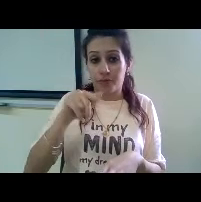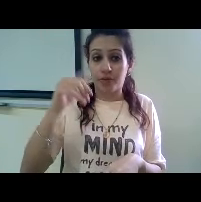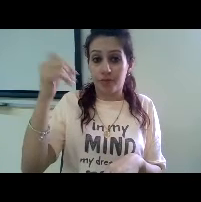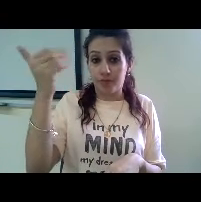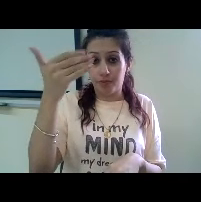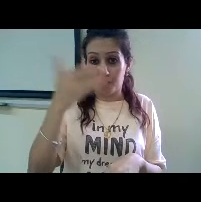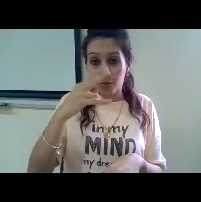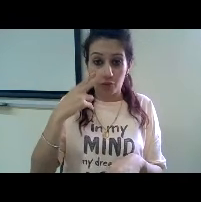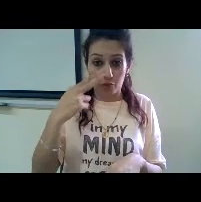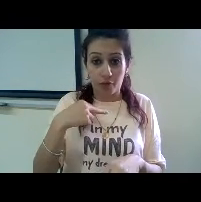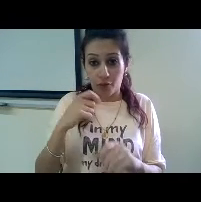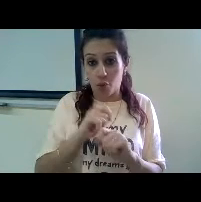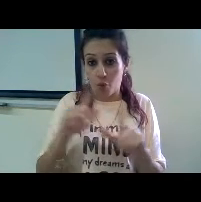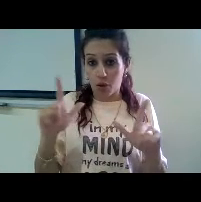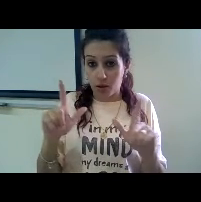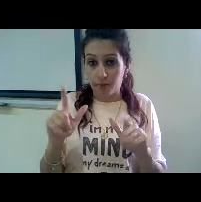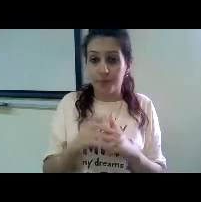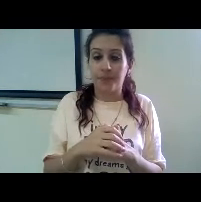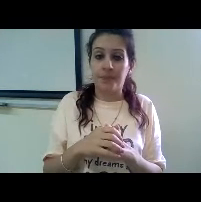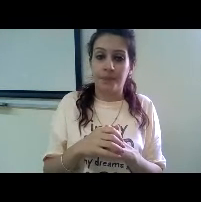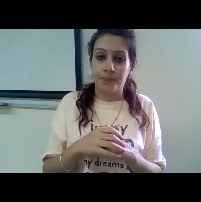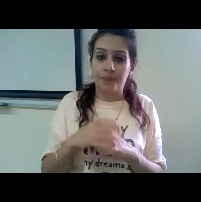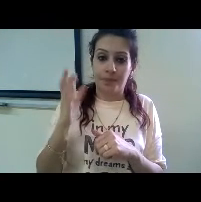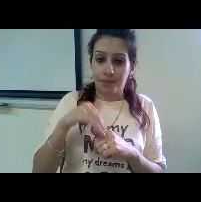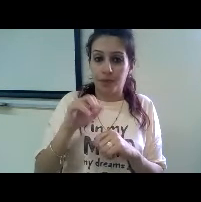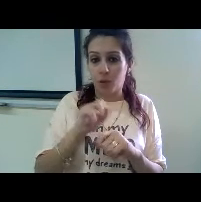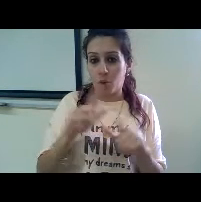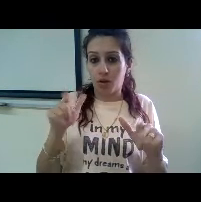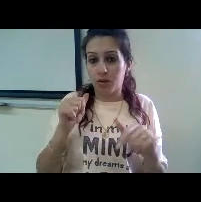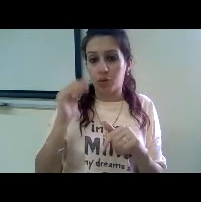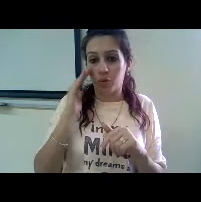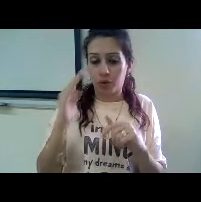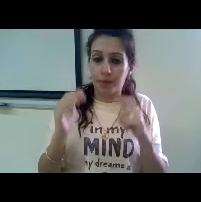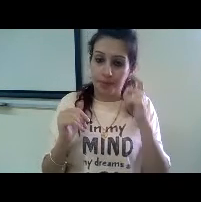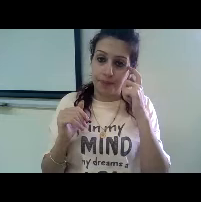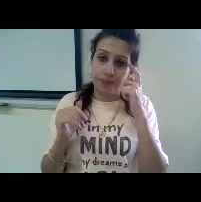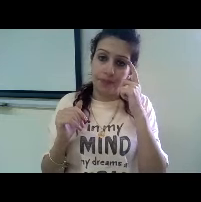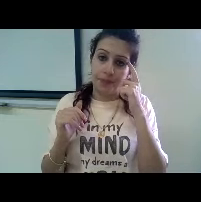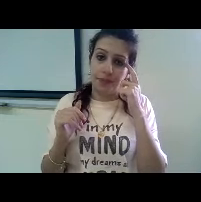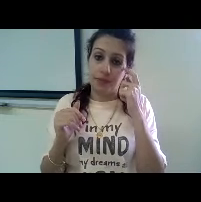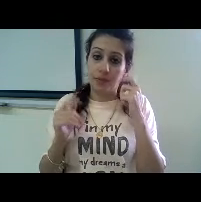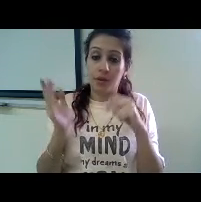And I want to give a very broad definition of the role of parents in education.